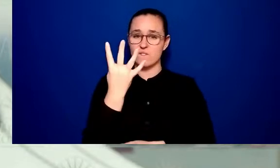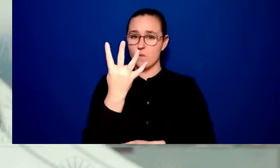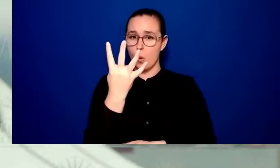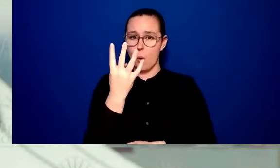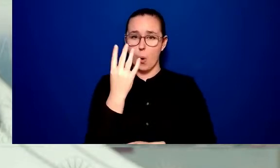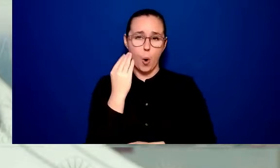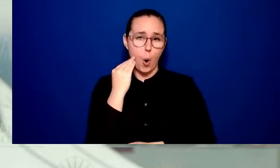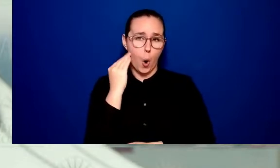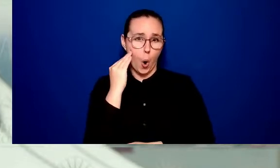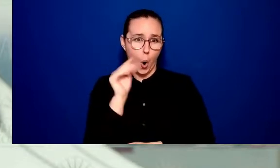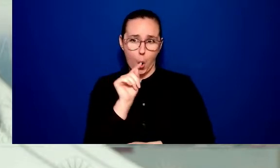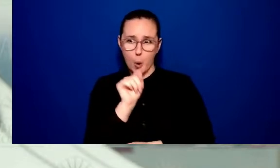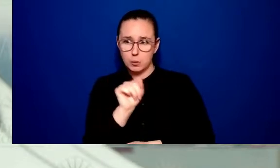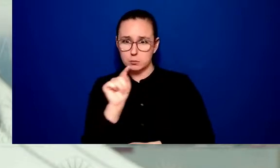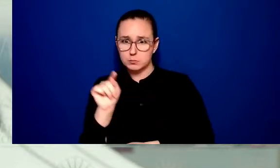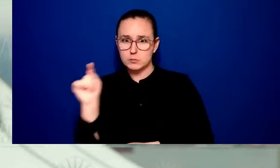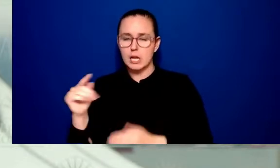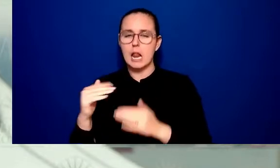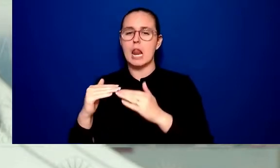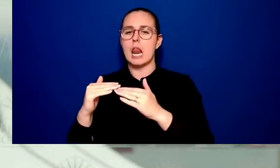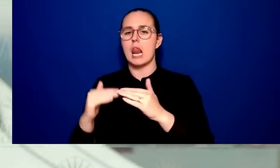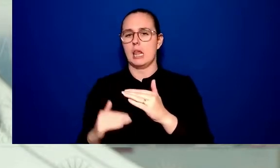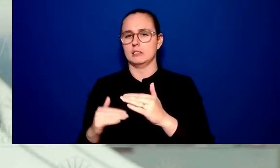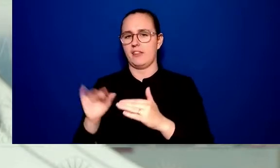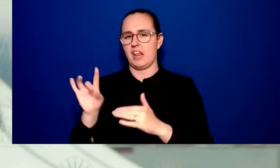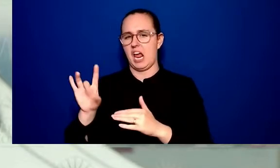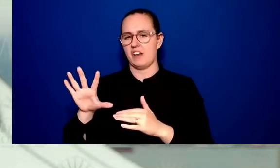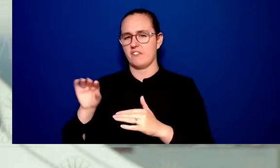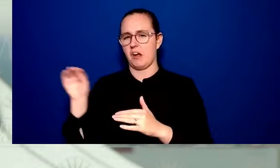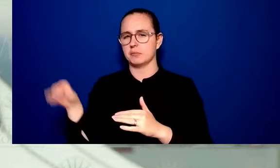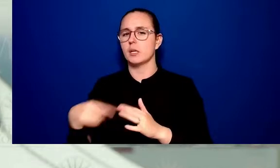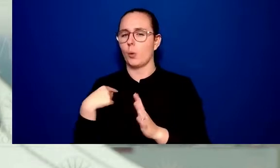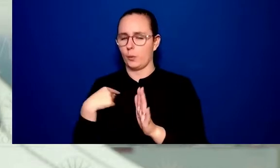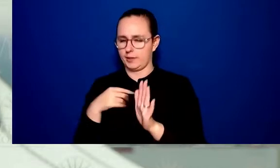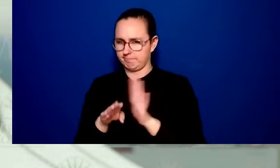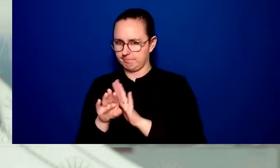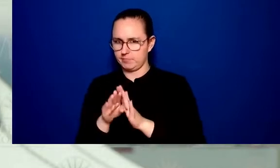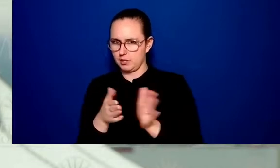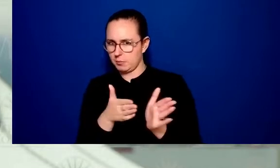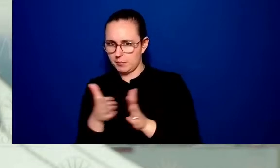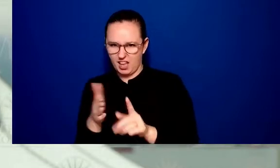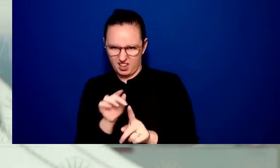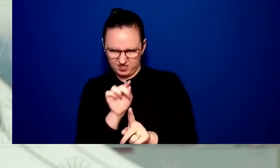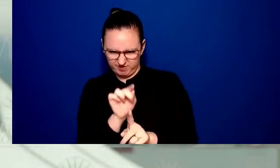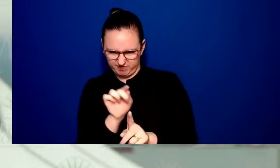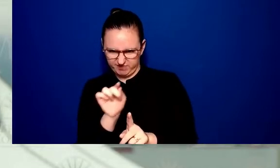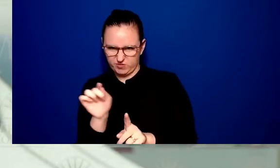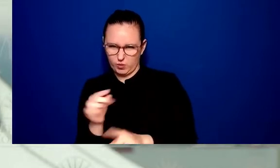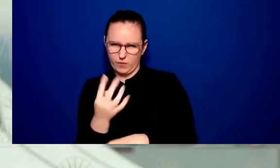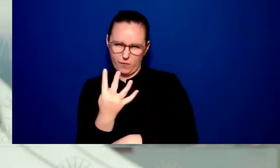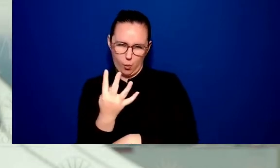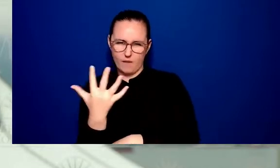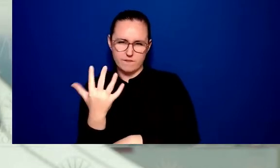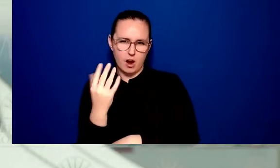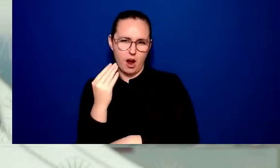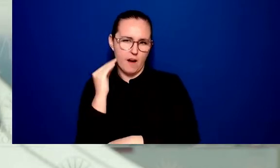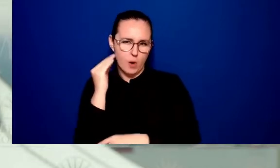we've gotten through plans through care, home care home.